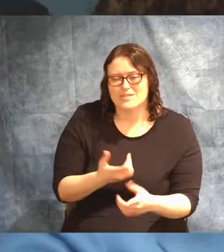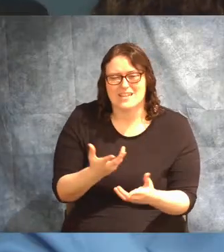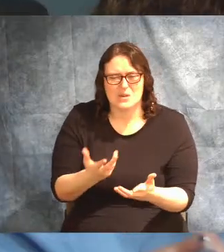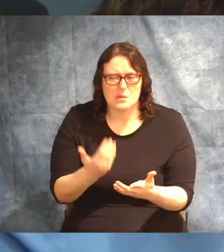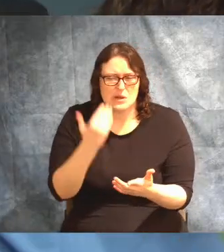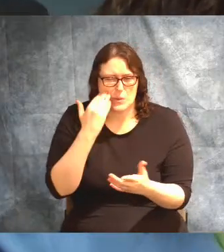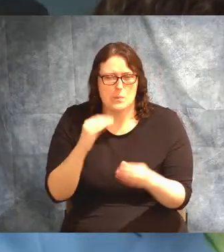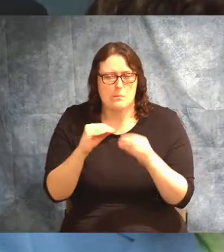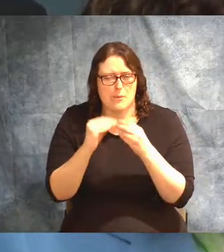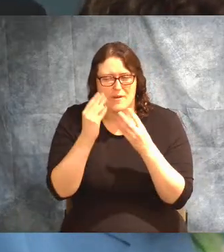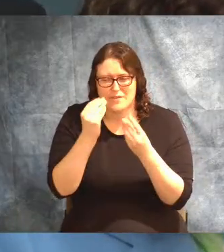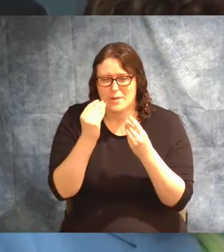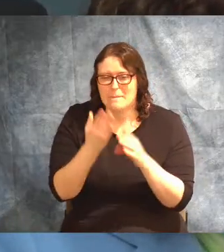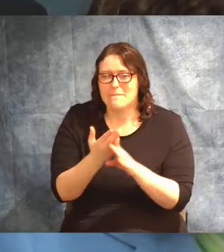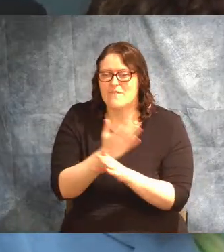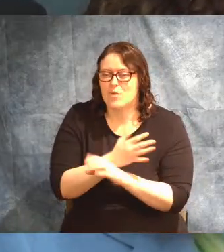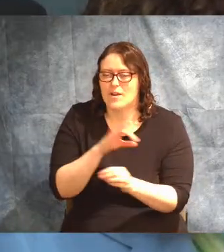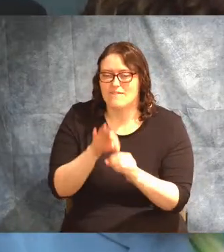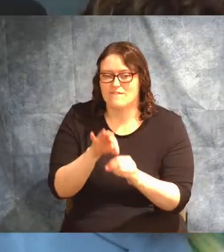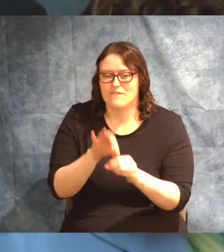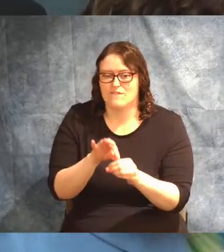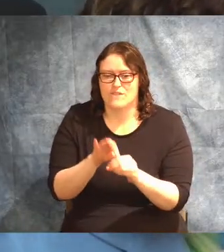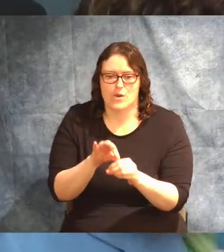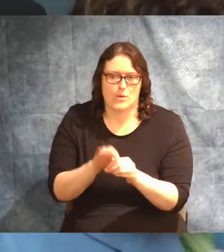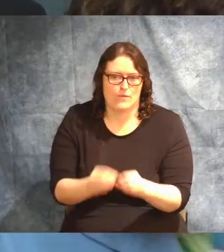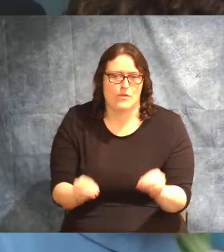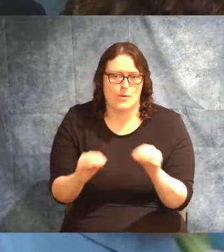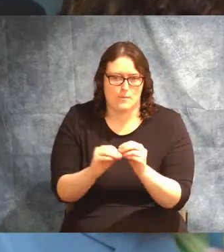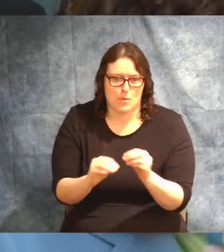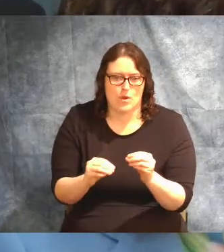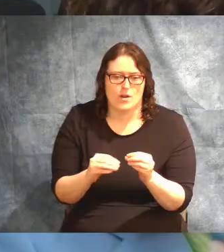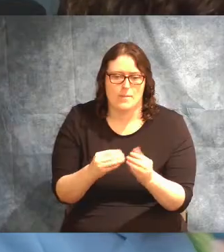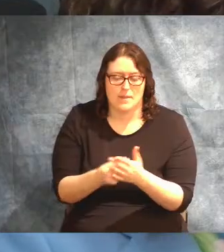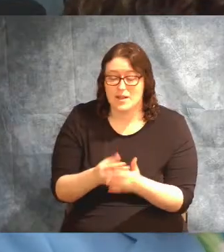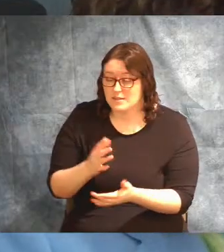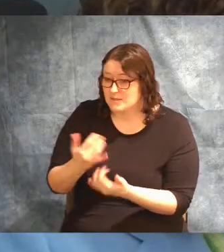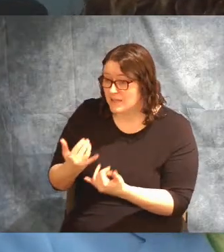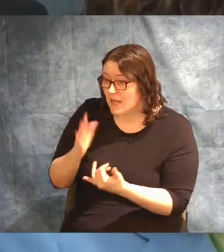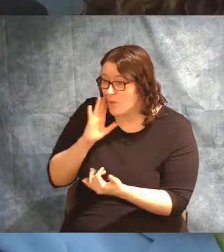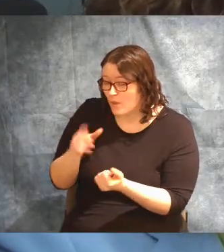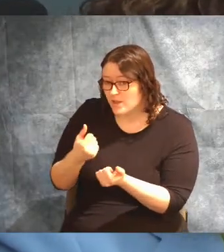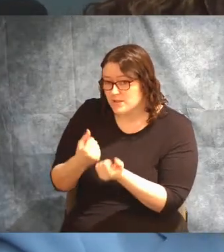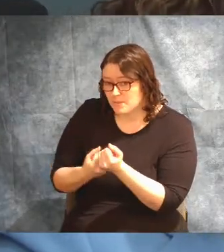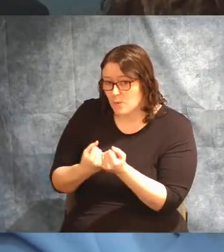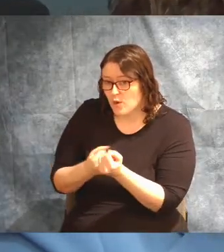I continue to vote on more money? I will support this today, but before we vote on anything else,